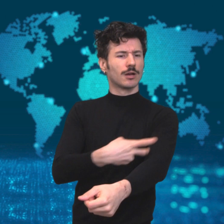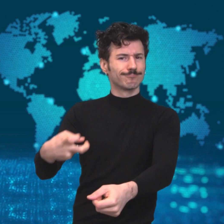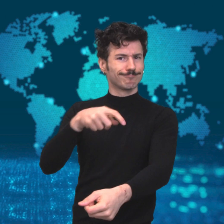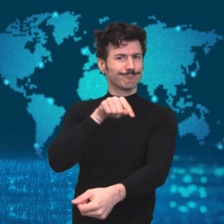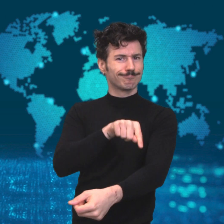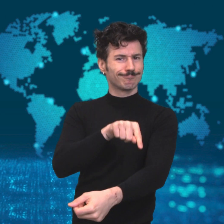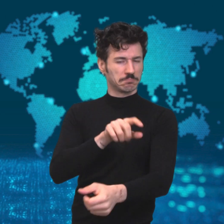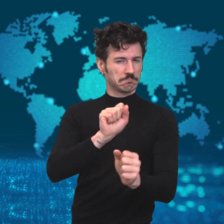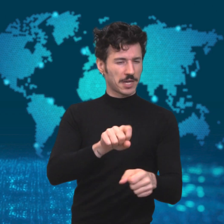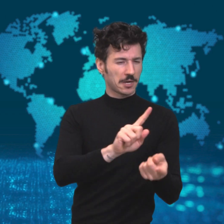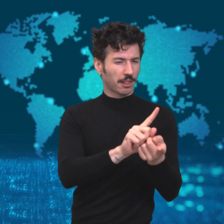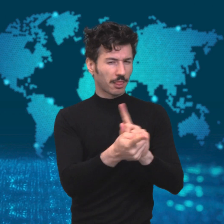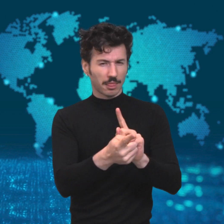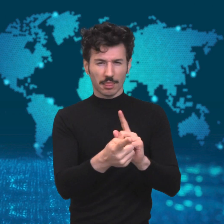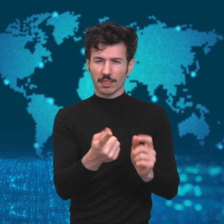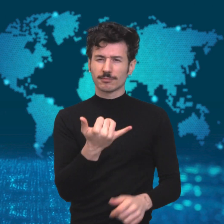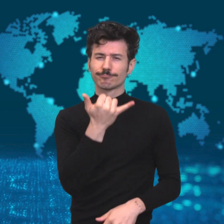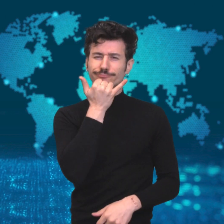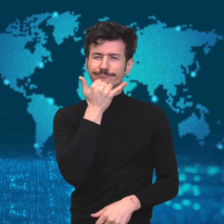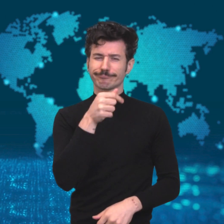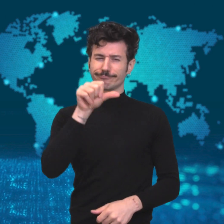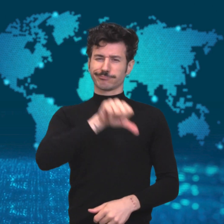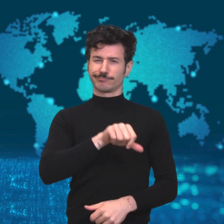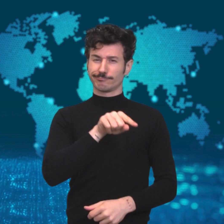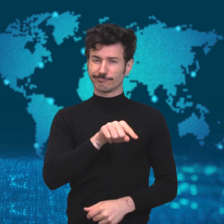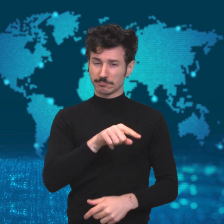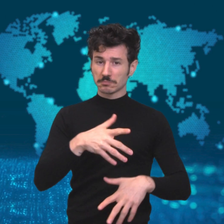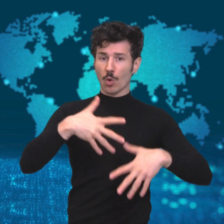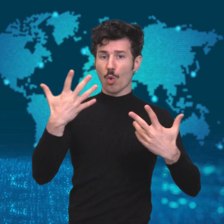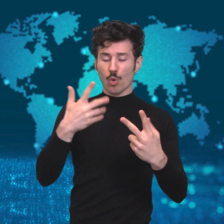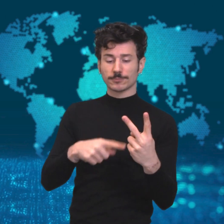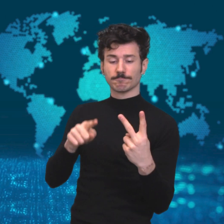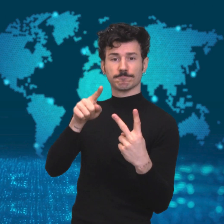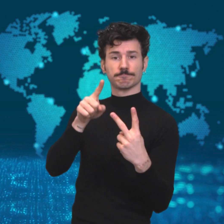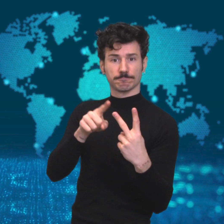Faulty tests may be responsible for false positives.